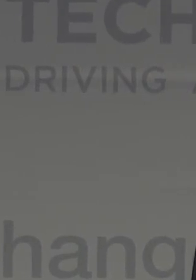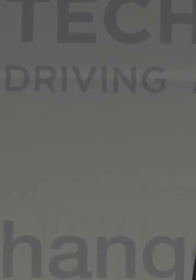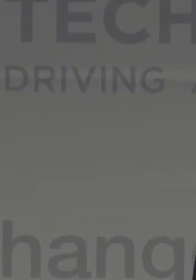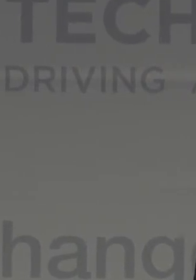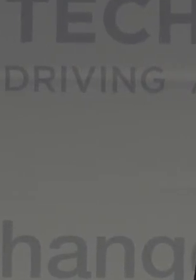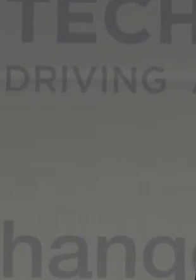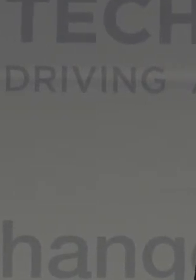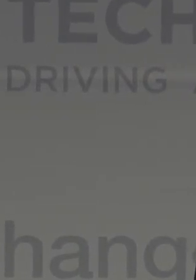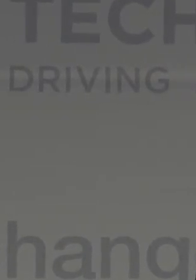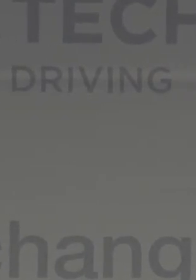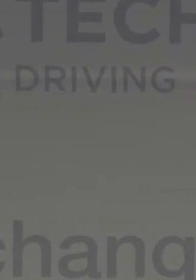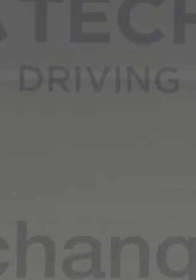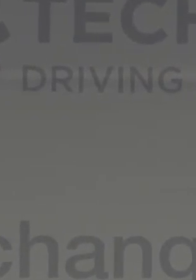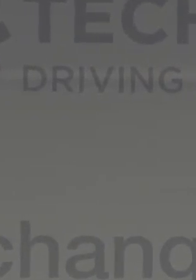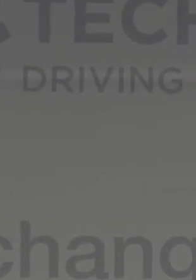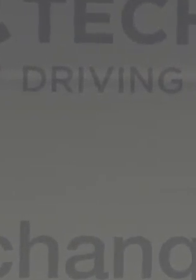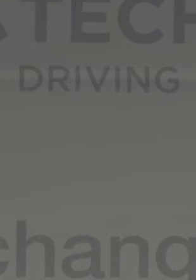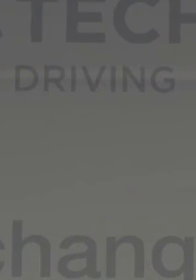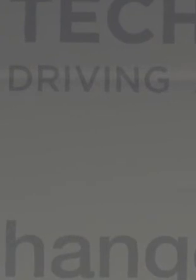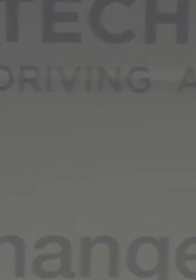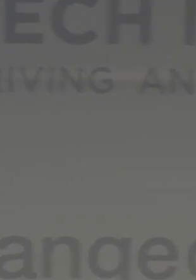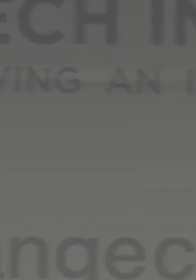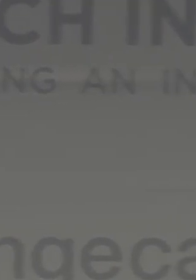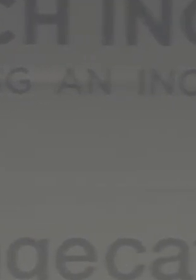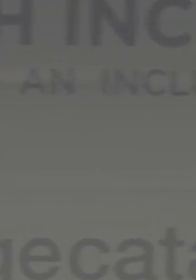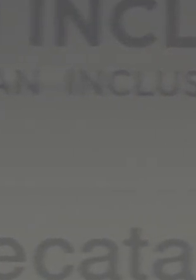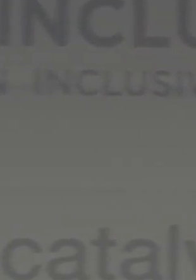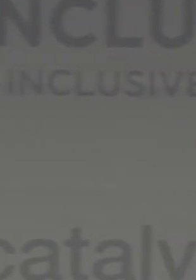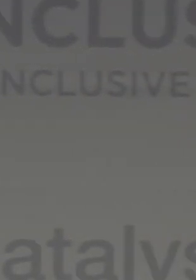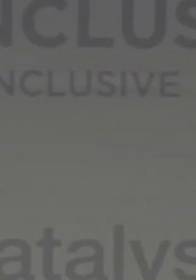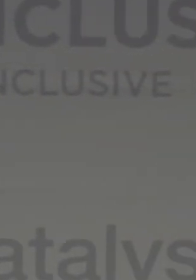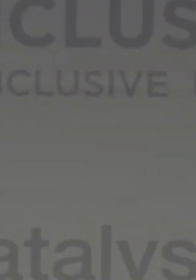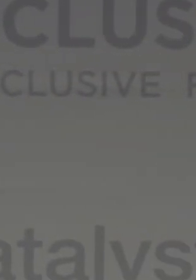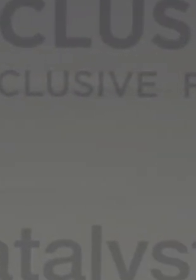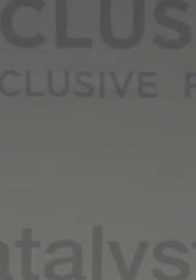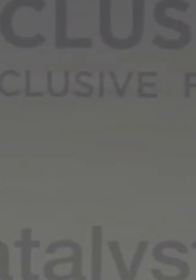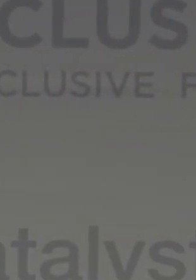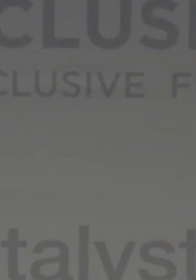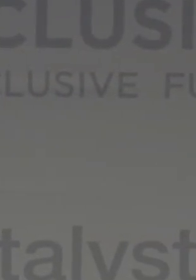new legislation to make hearing devices more accessible for people who need